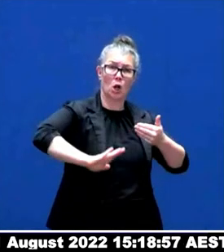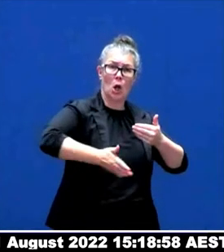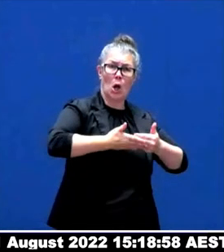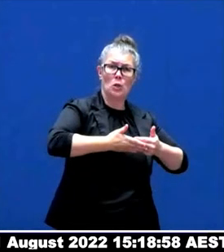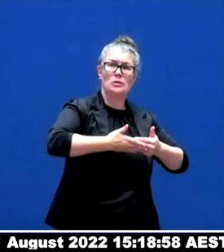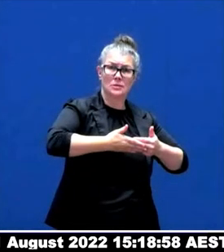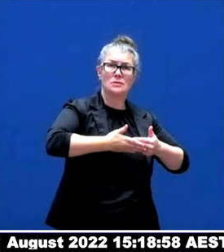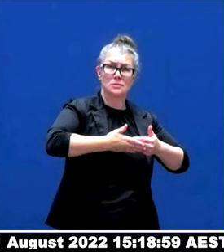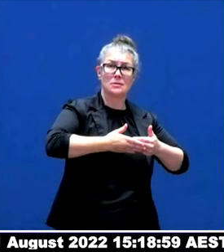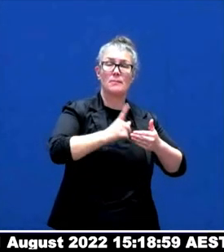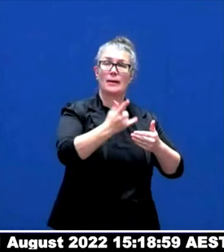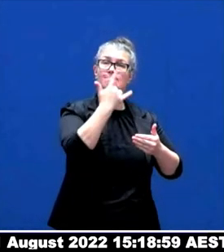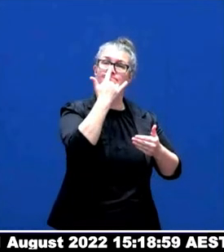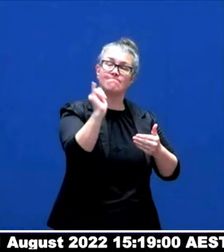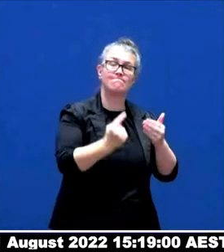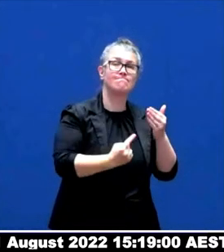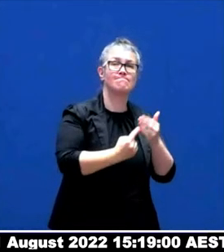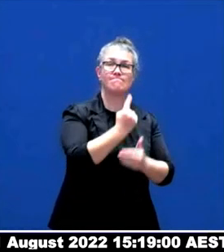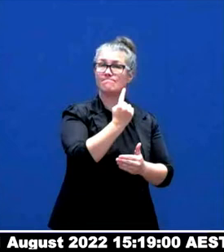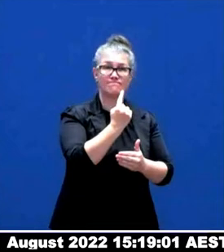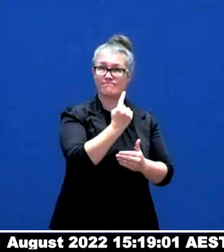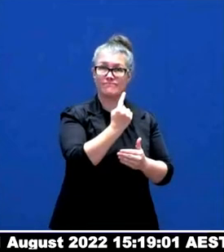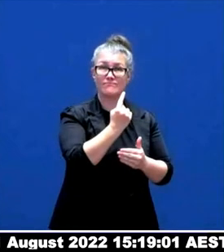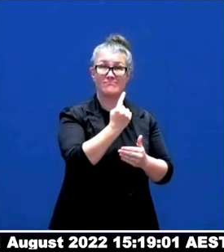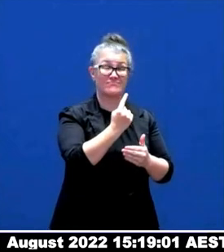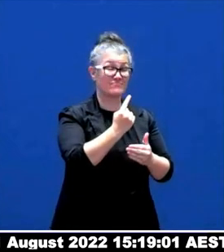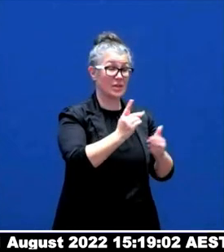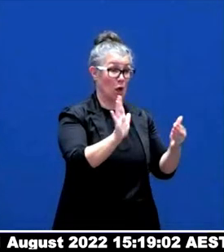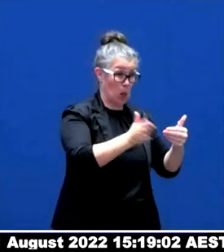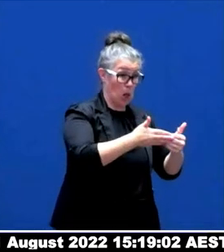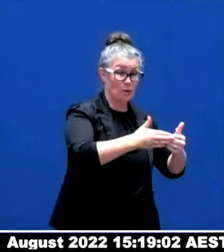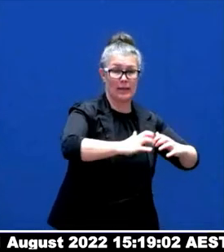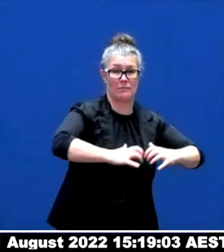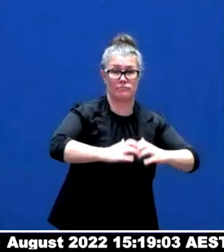centres that resulted in significant clusters of housing, all located together.